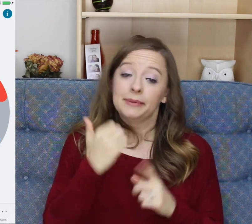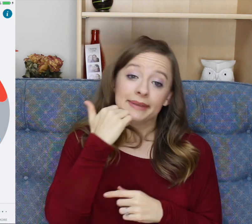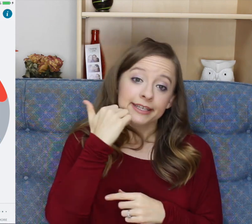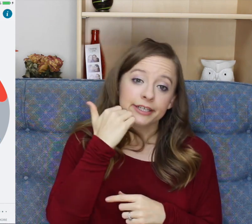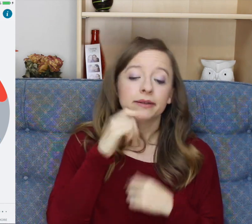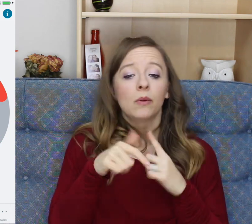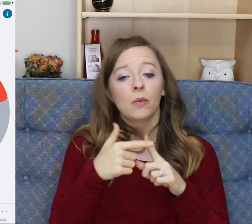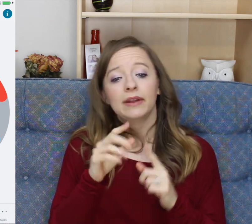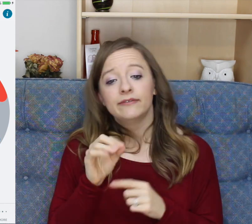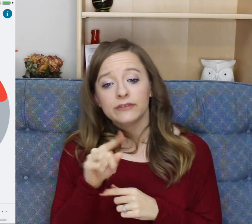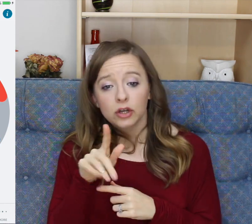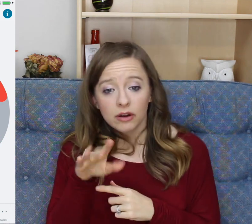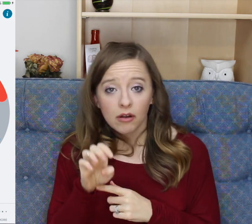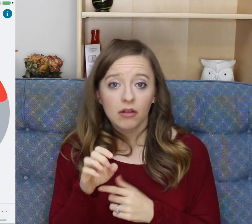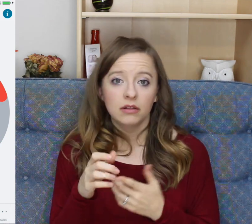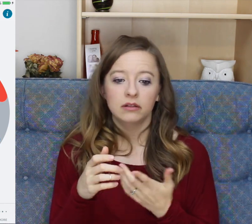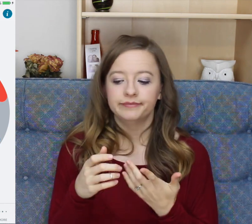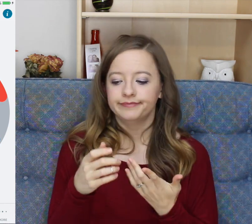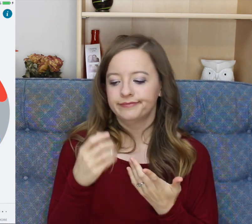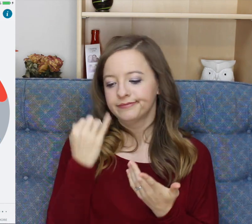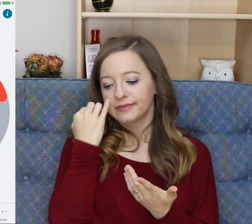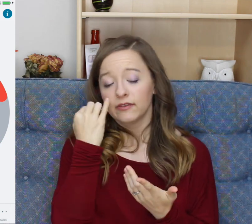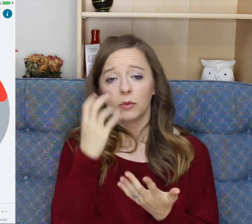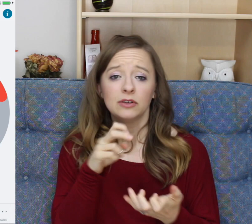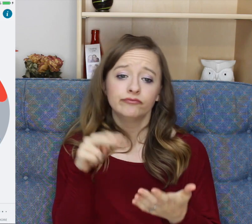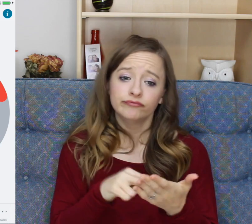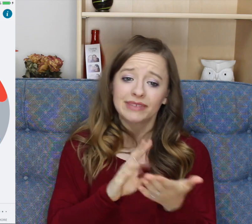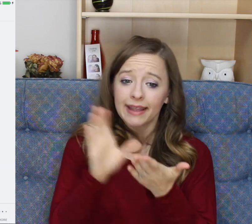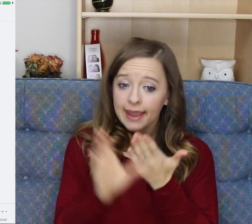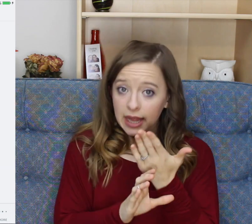your period is, when you're fertile. You can actually look